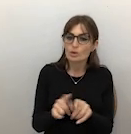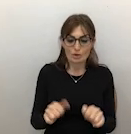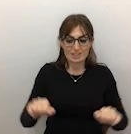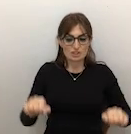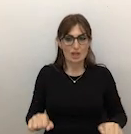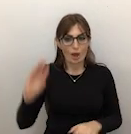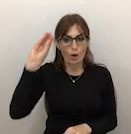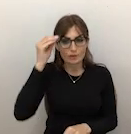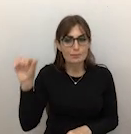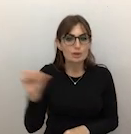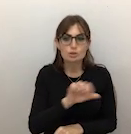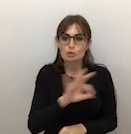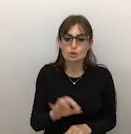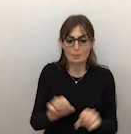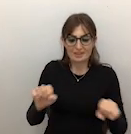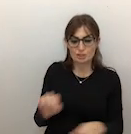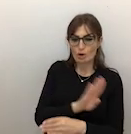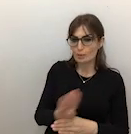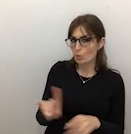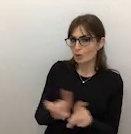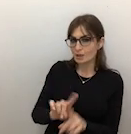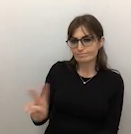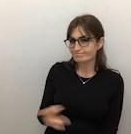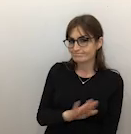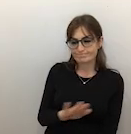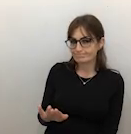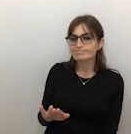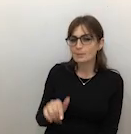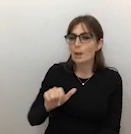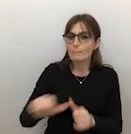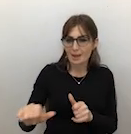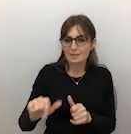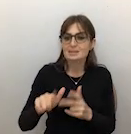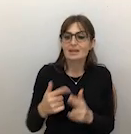of the committee should not also be the chair of the board. It is best practise that at least one